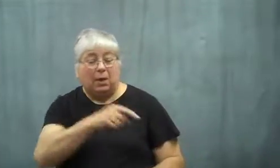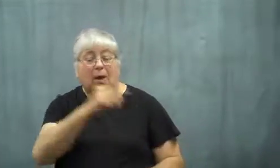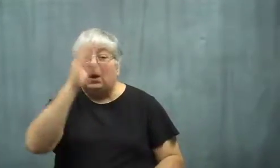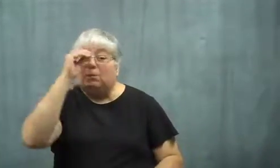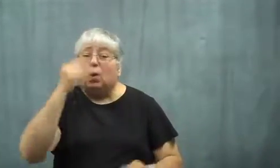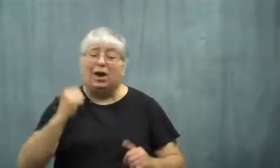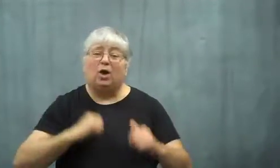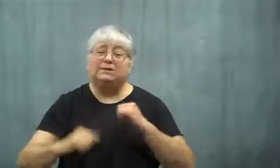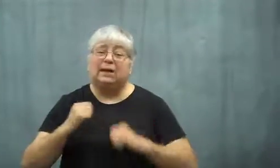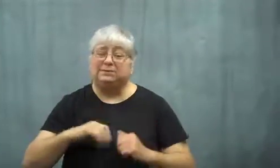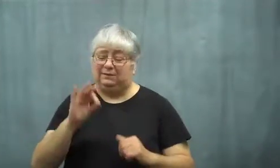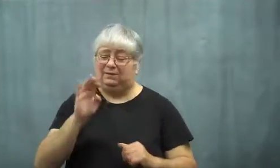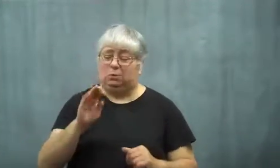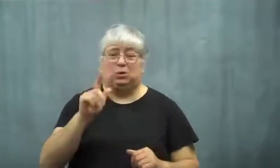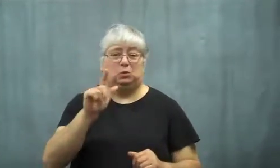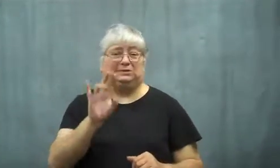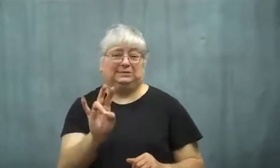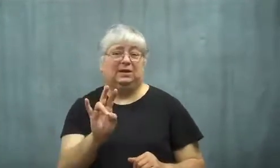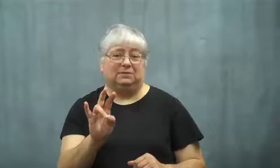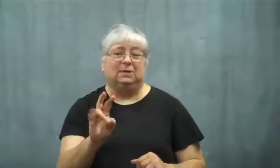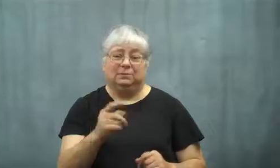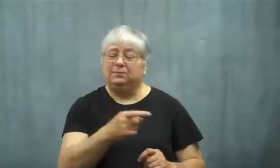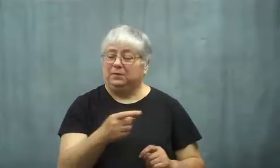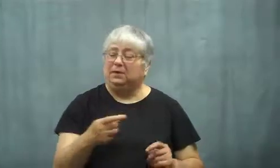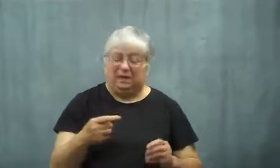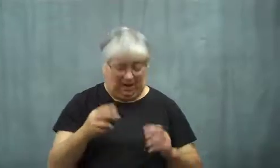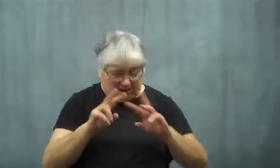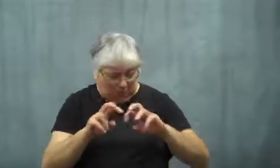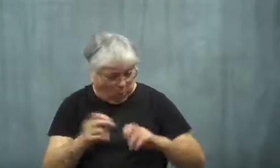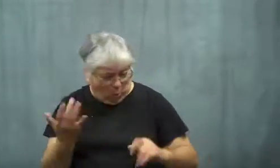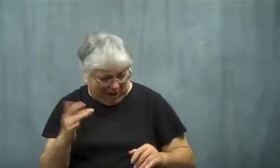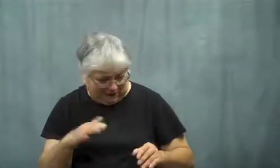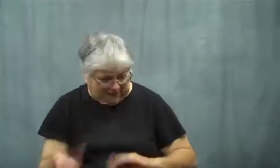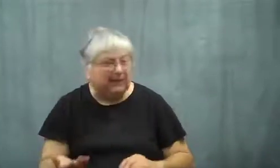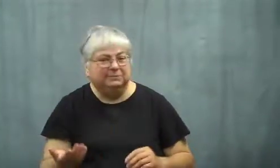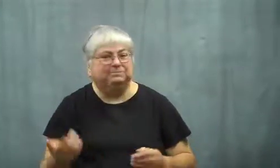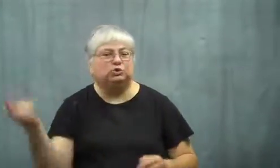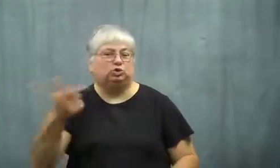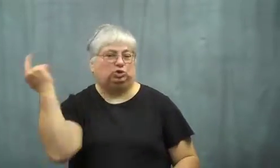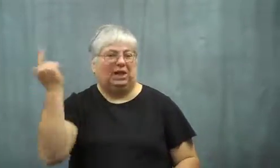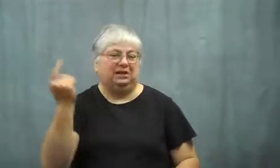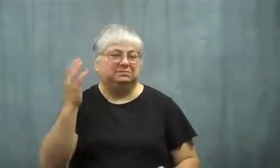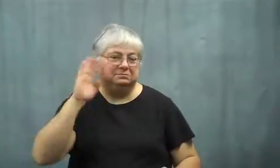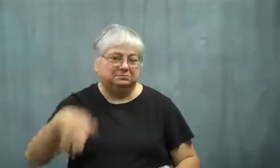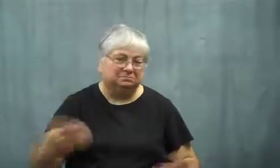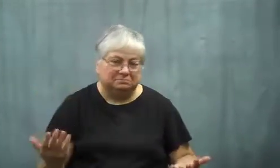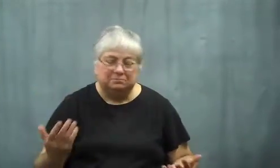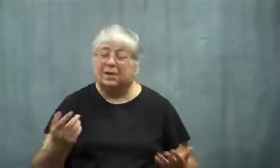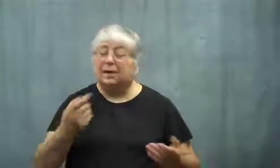Martin was autopsied on February 27.